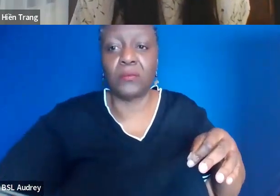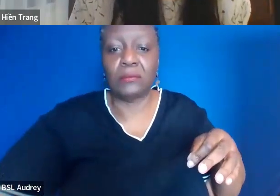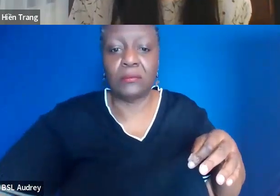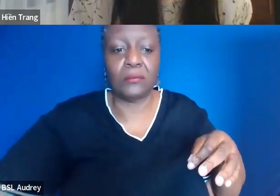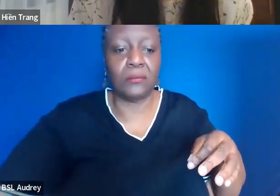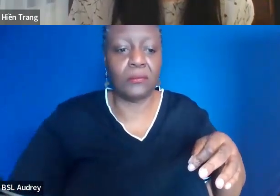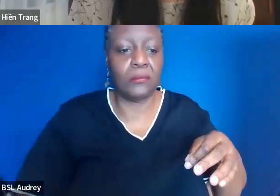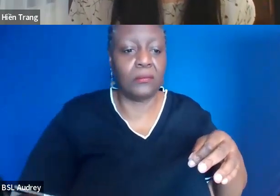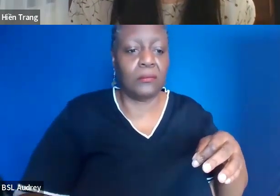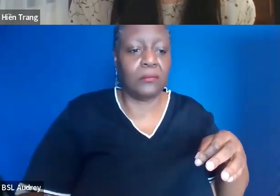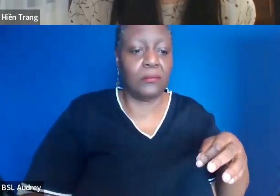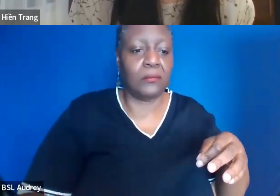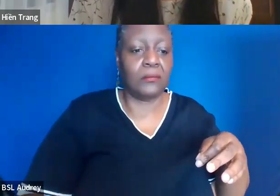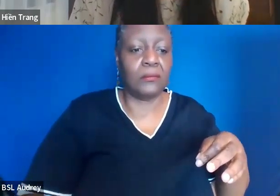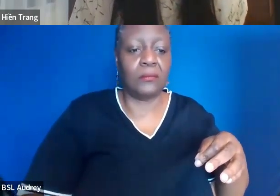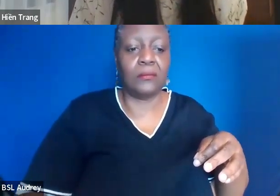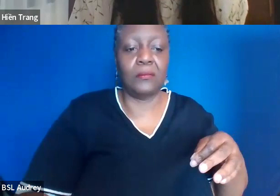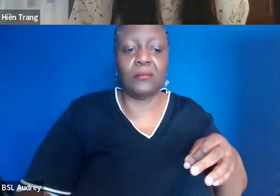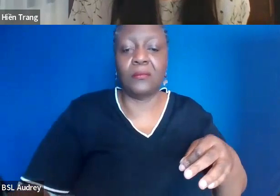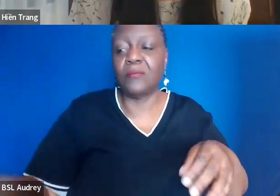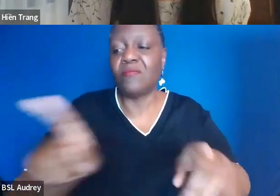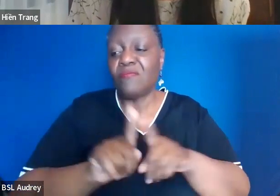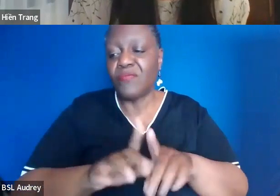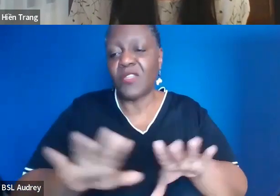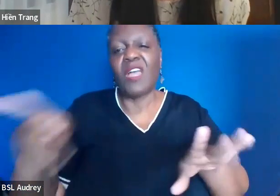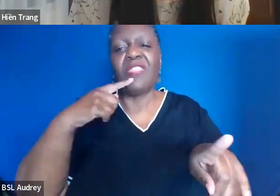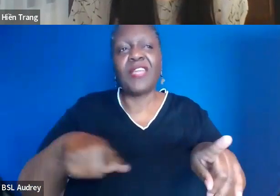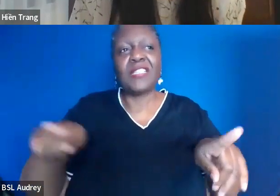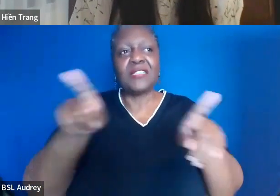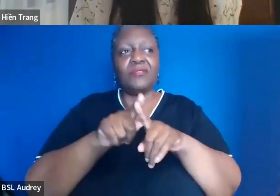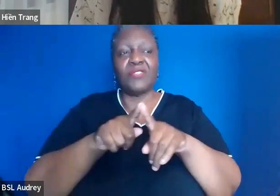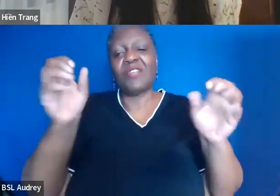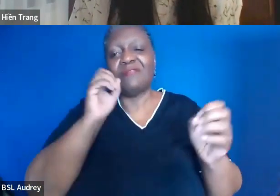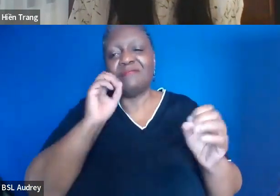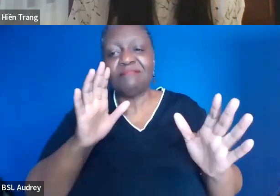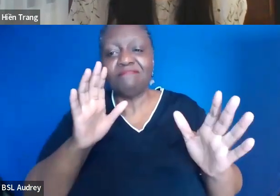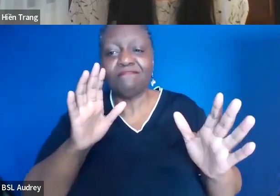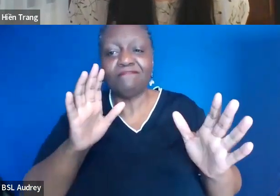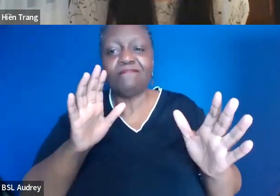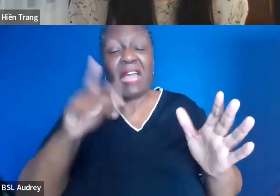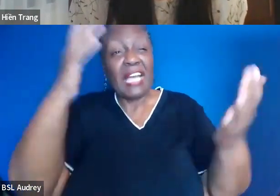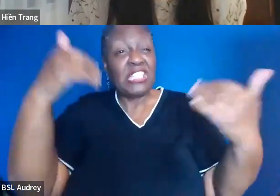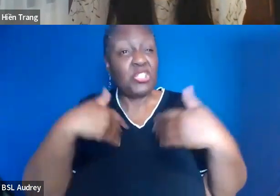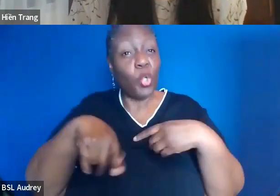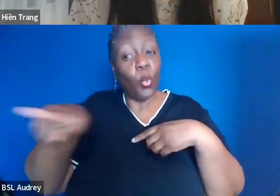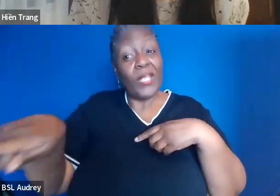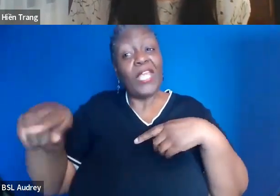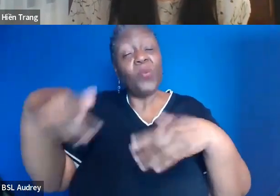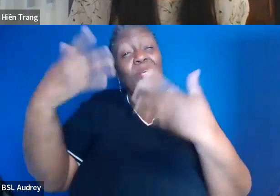The snake was closing his eyes, lowering his tail. I didn't know he was giving his last breath.